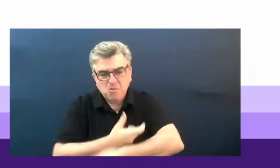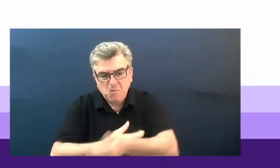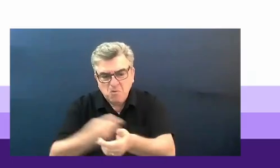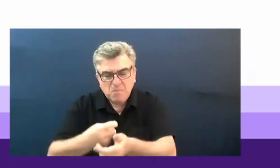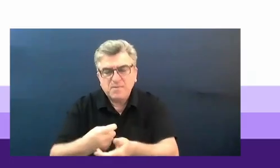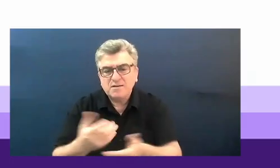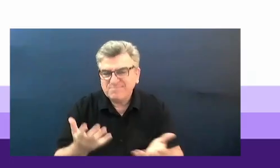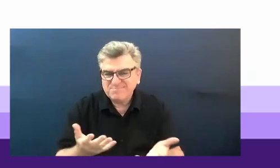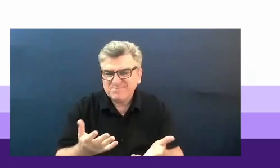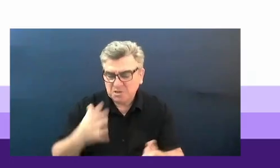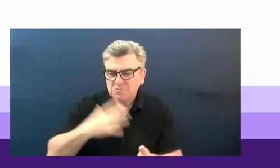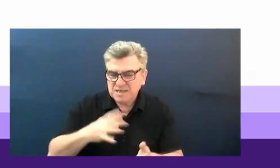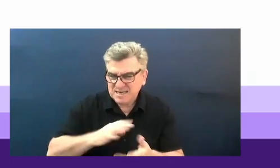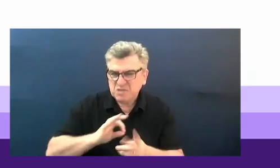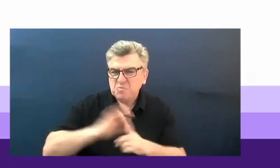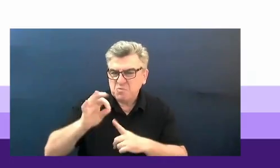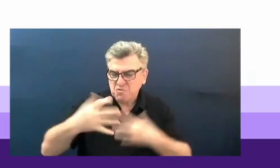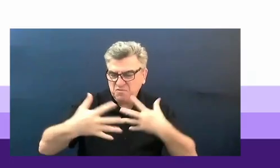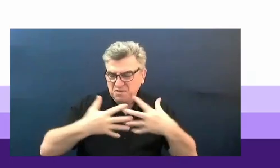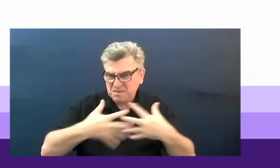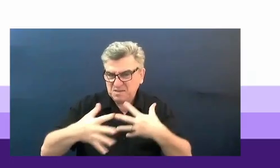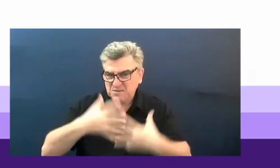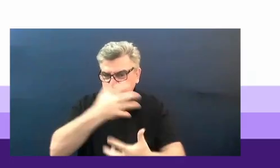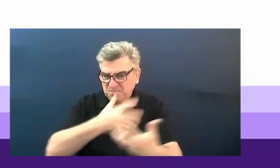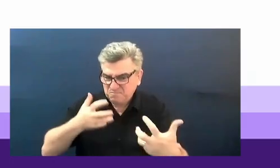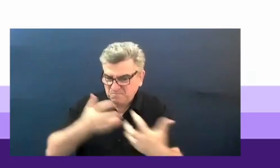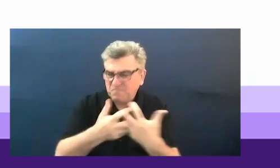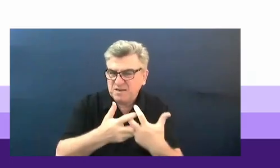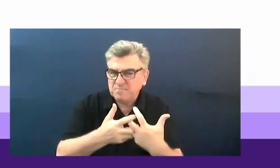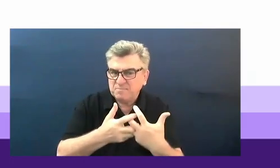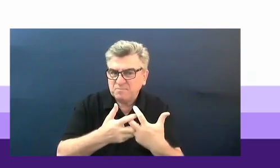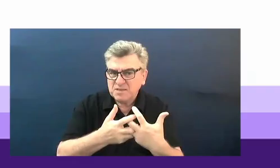cater to greater volumes of people, not just people with intellectual disability, but people